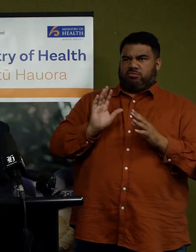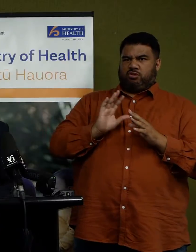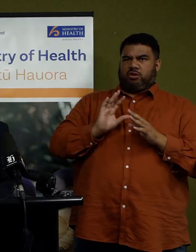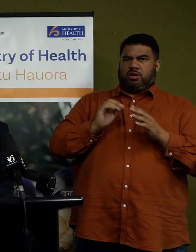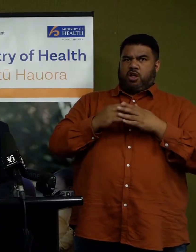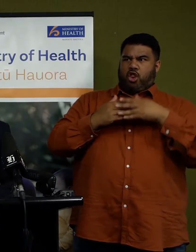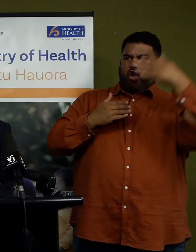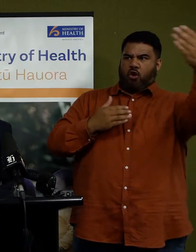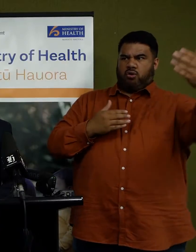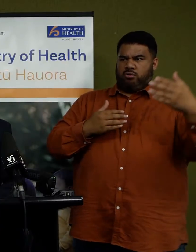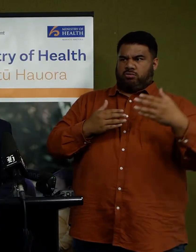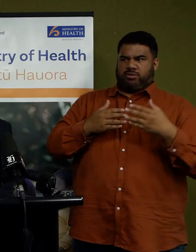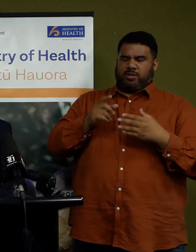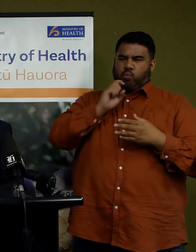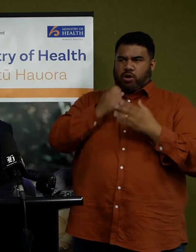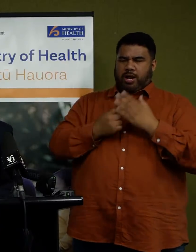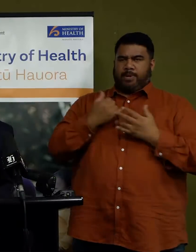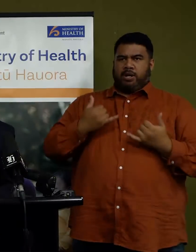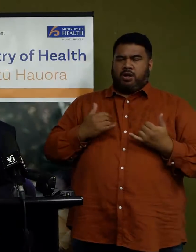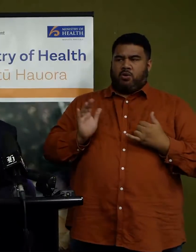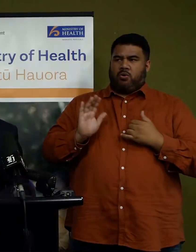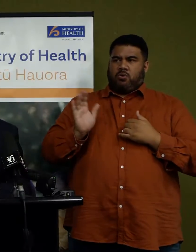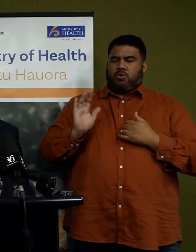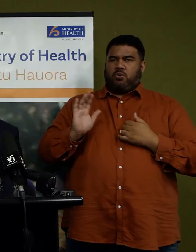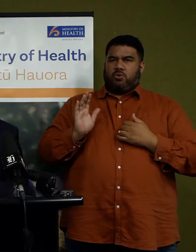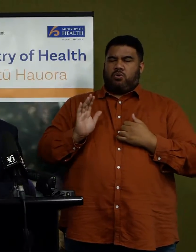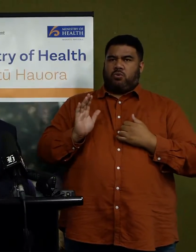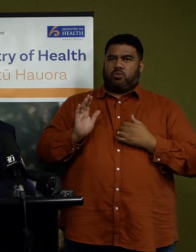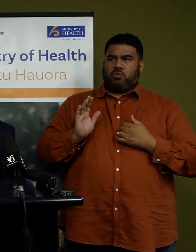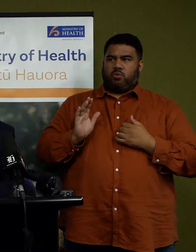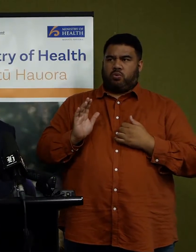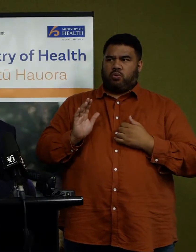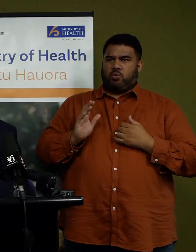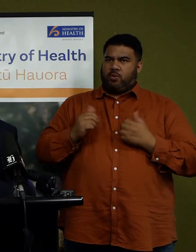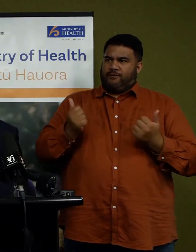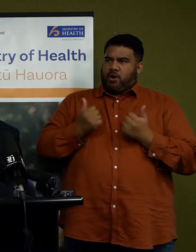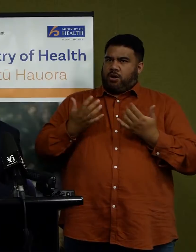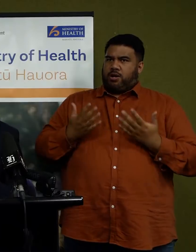and I know there's been quite a lot of interest in this because both the UK and Australia have talked about,